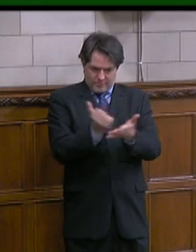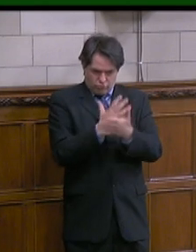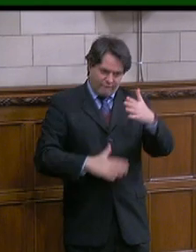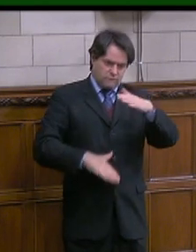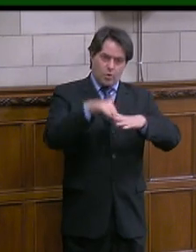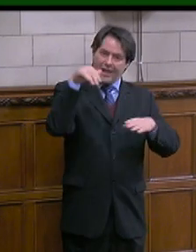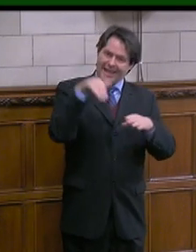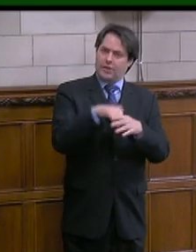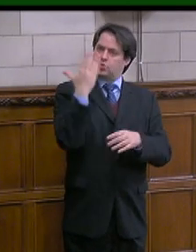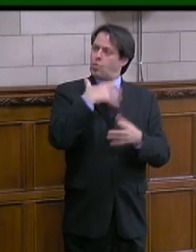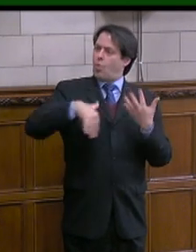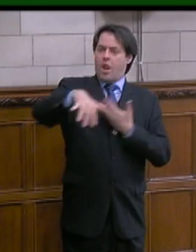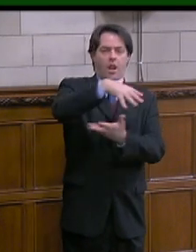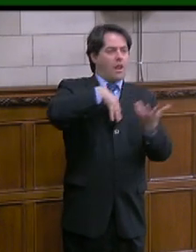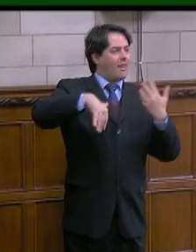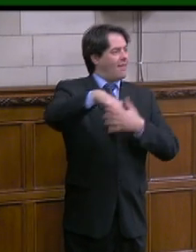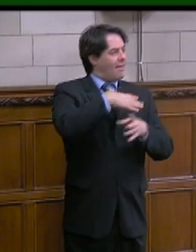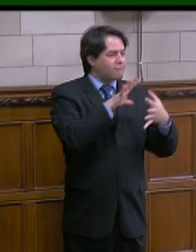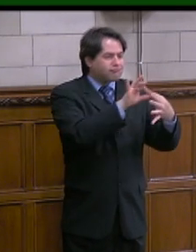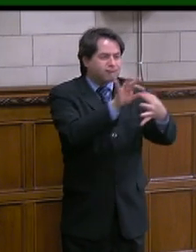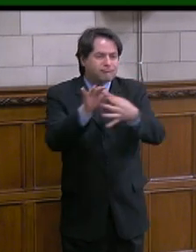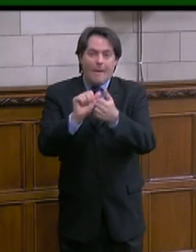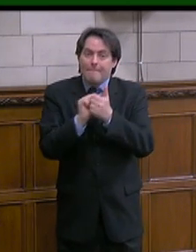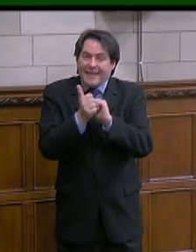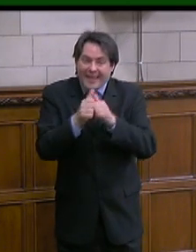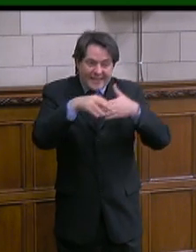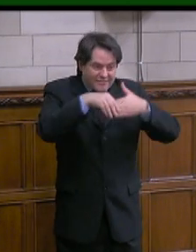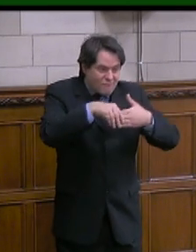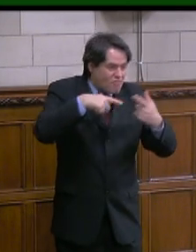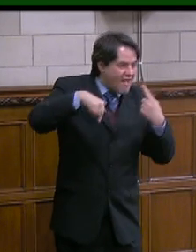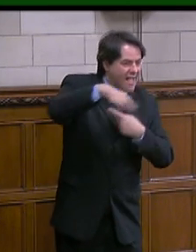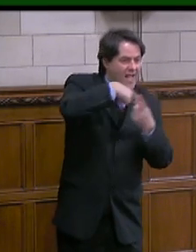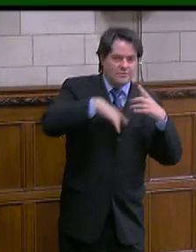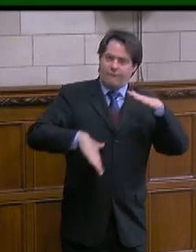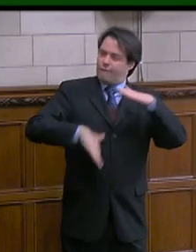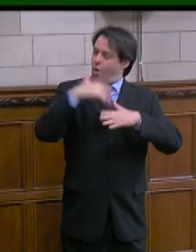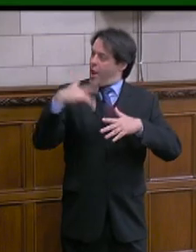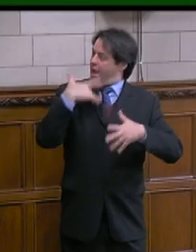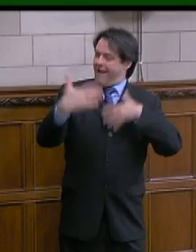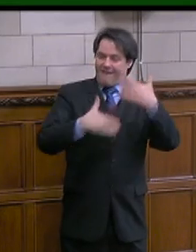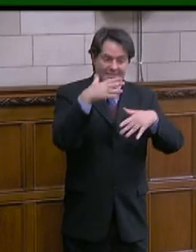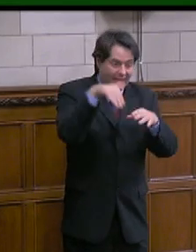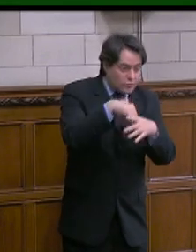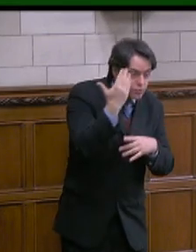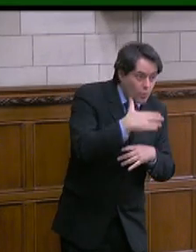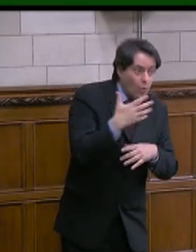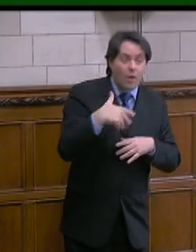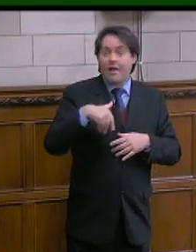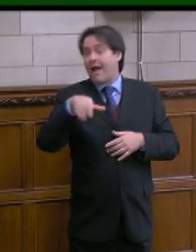school activities, get on with their peers and have a full life in school and out of school.